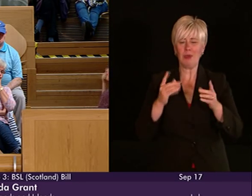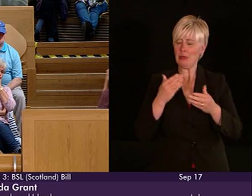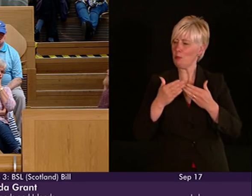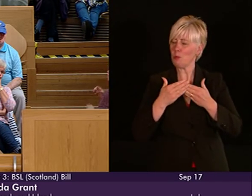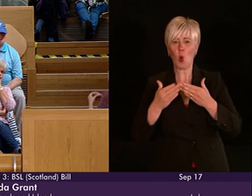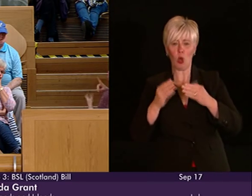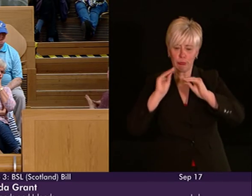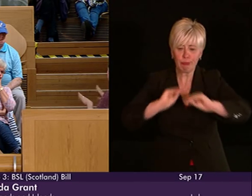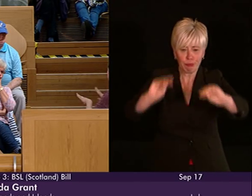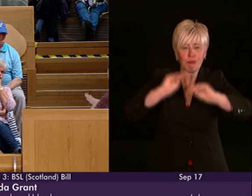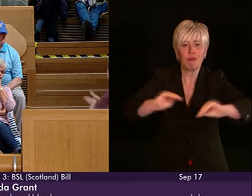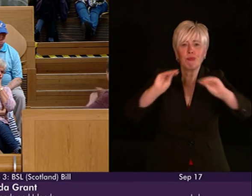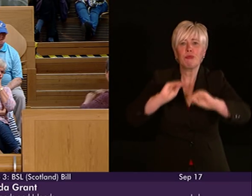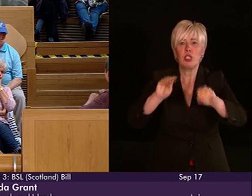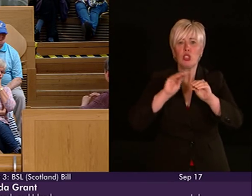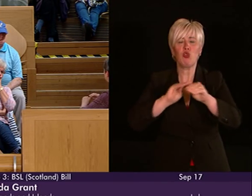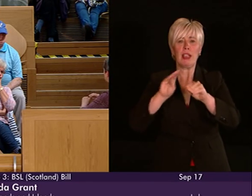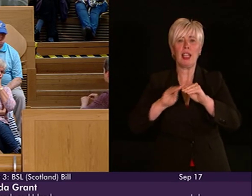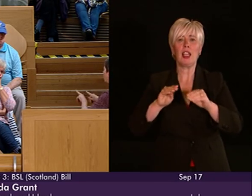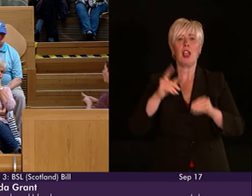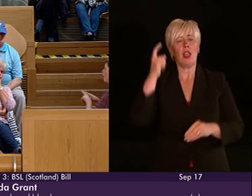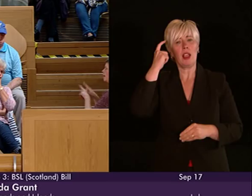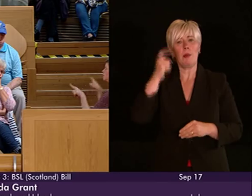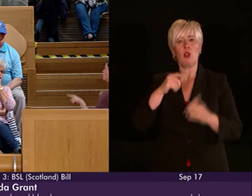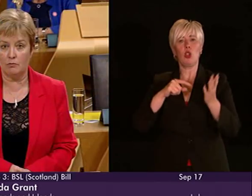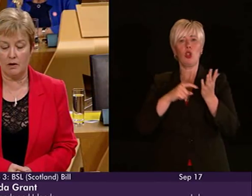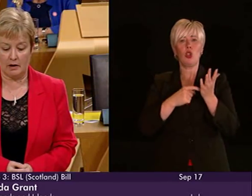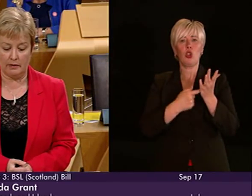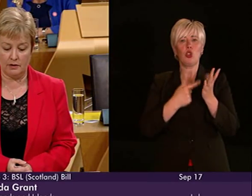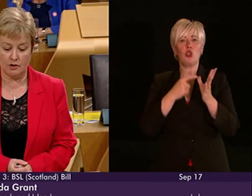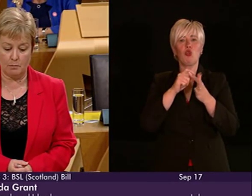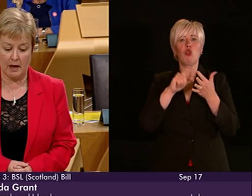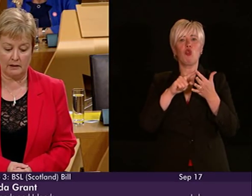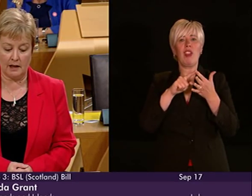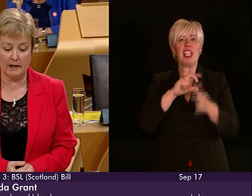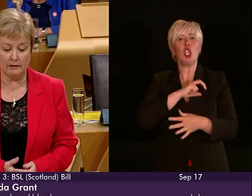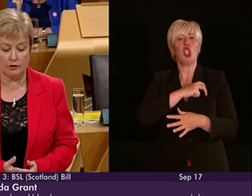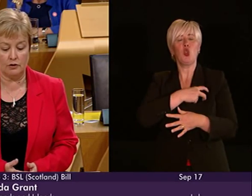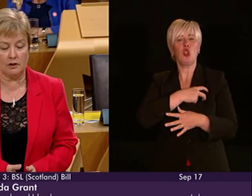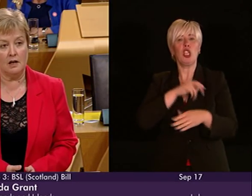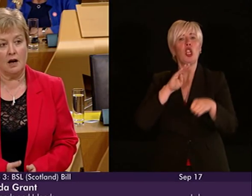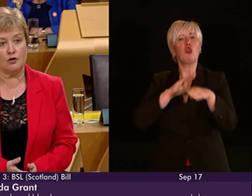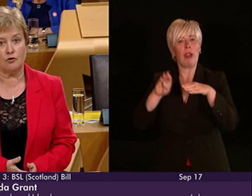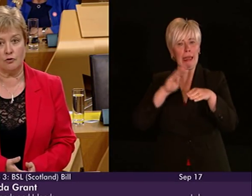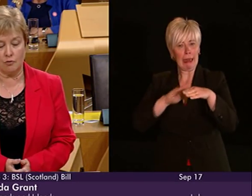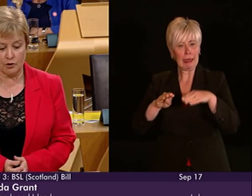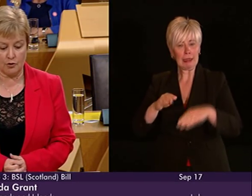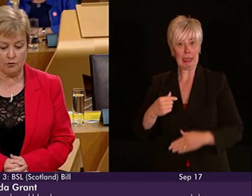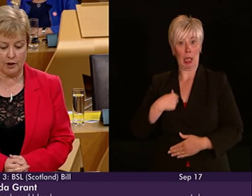I pay tribute to Scottish union learning, which has done a huge amount of work on that. I undertook a BSL short course through